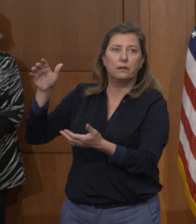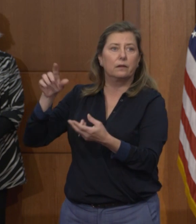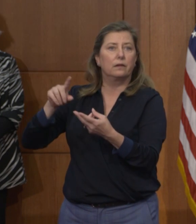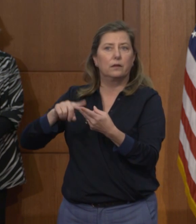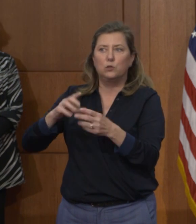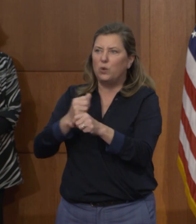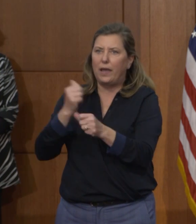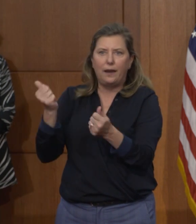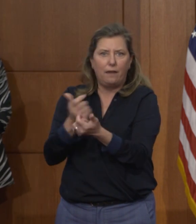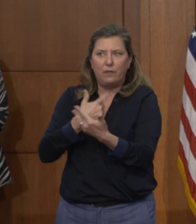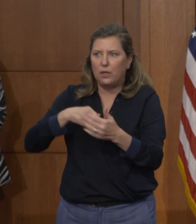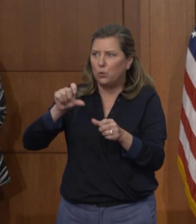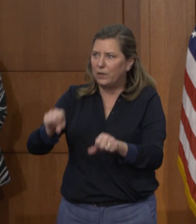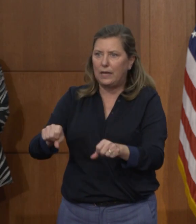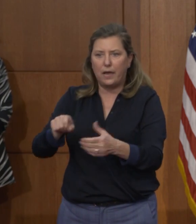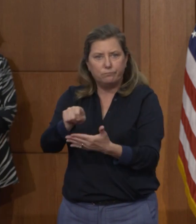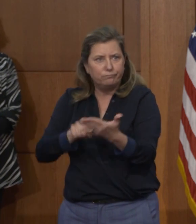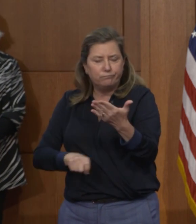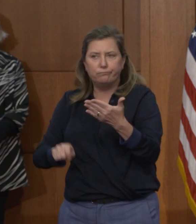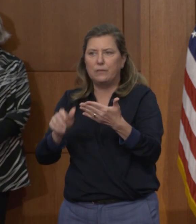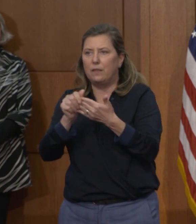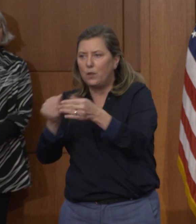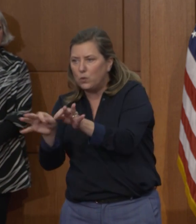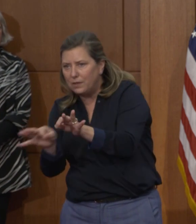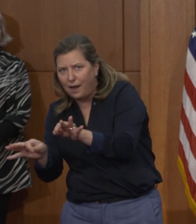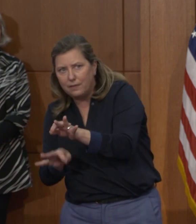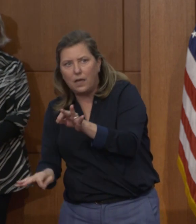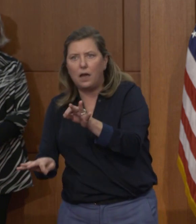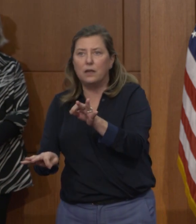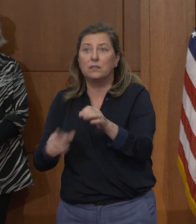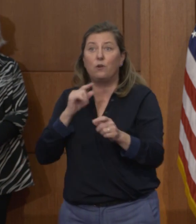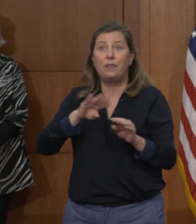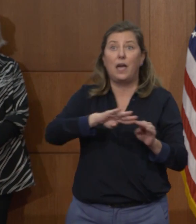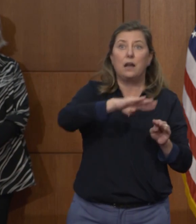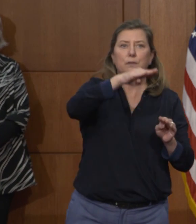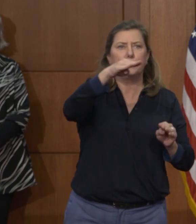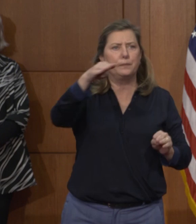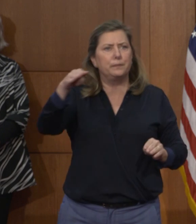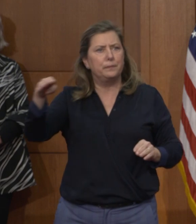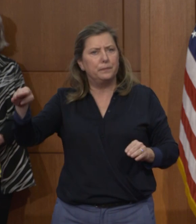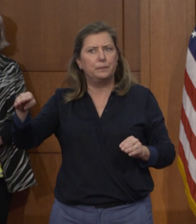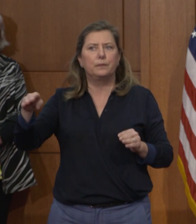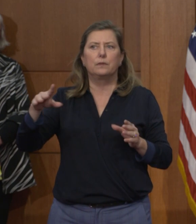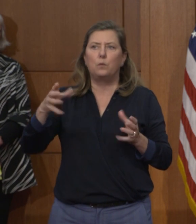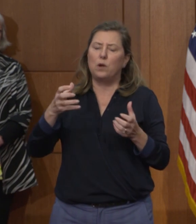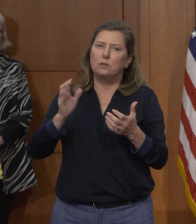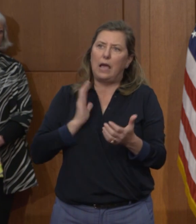I wanted to offer and I appreciate y'alls, uh, patients. The, the work that is being done right now to, uh,